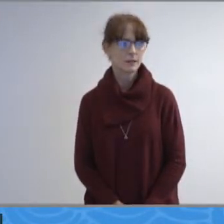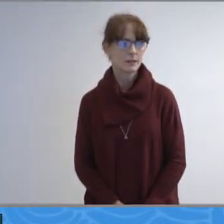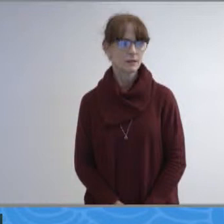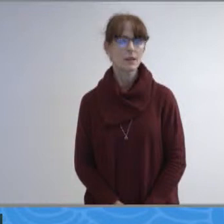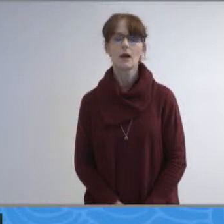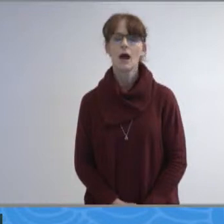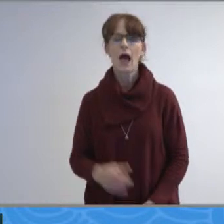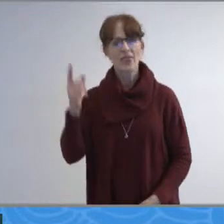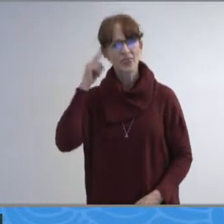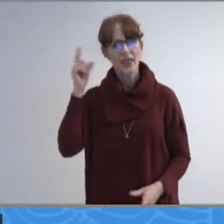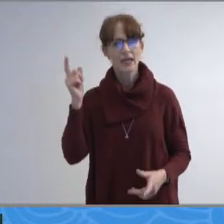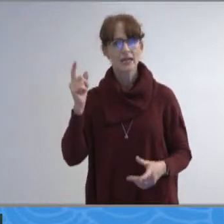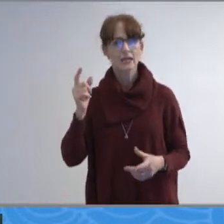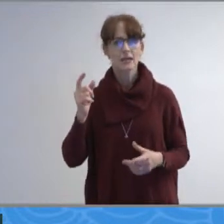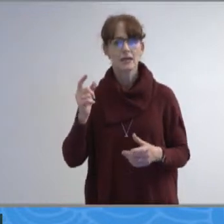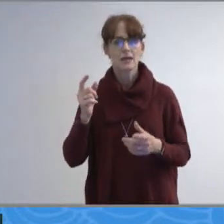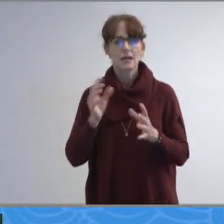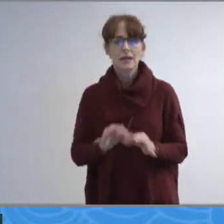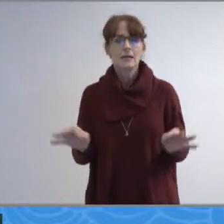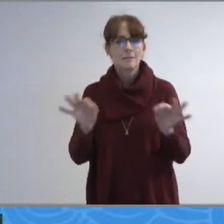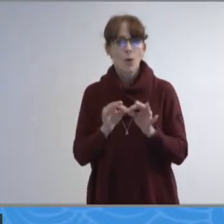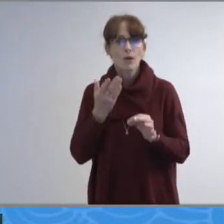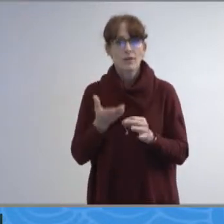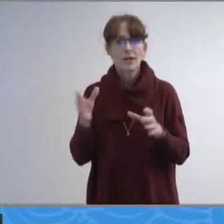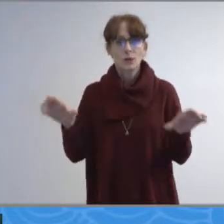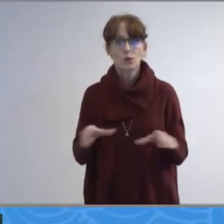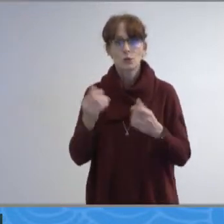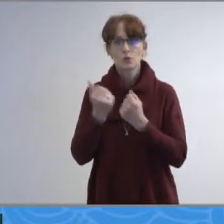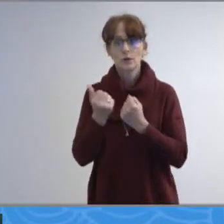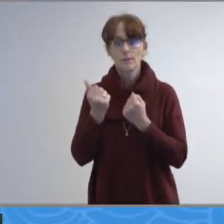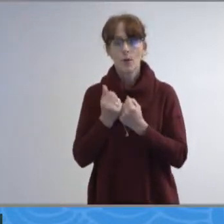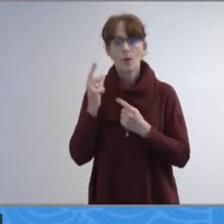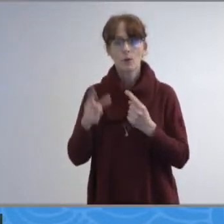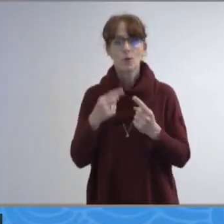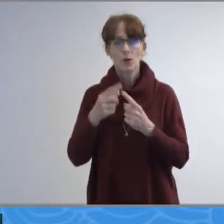So I think the biggest thing that you can do to support your students, once you look at that,